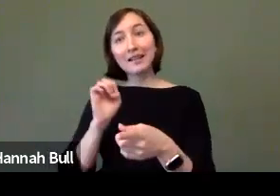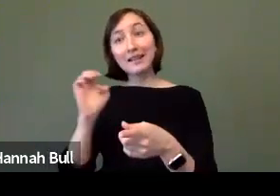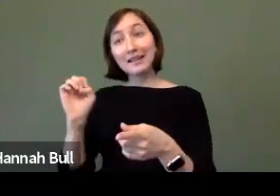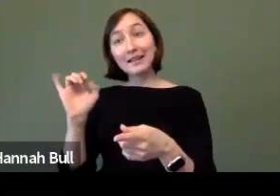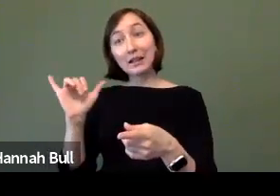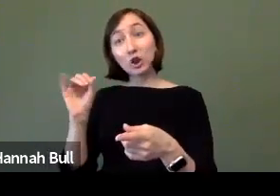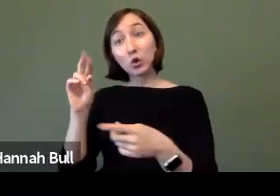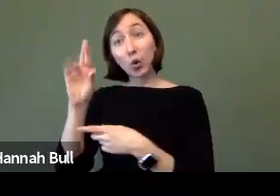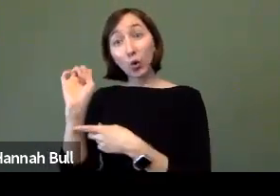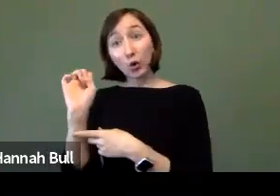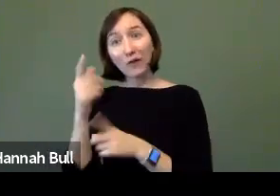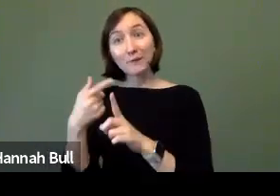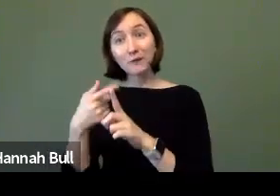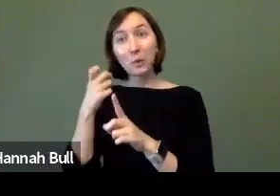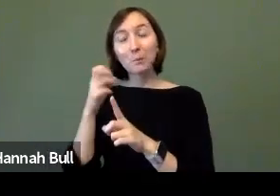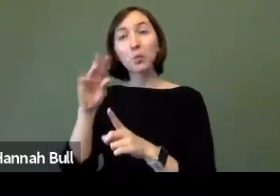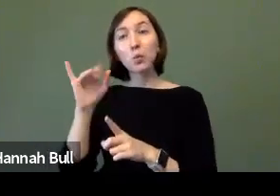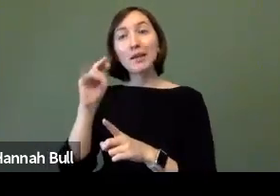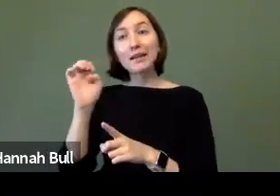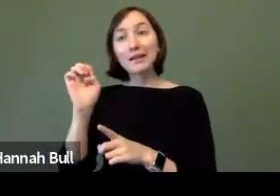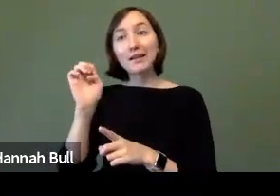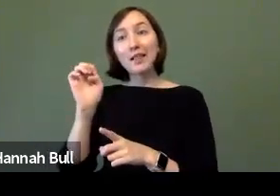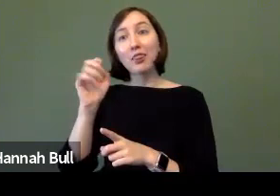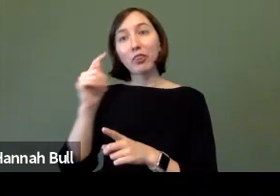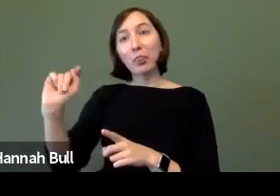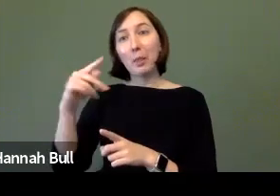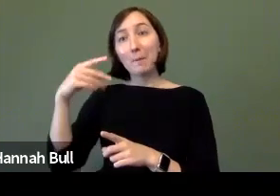The text says could be worse, not sure how, but it could.